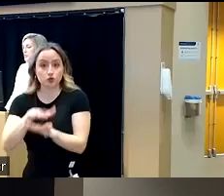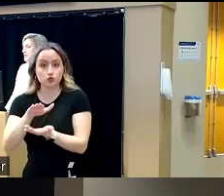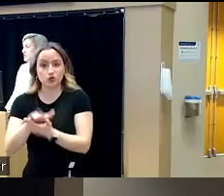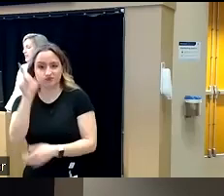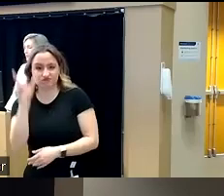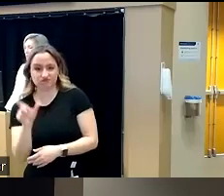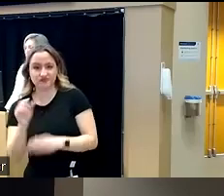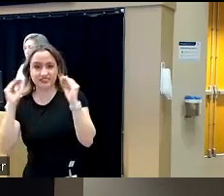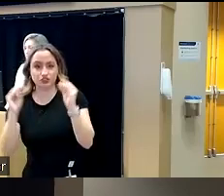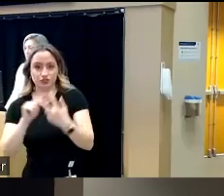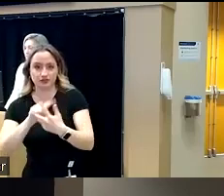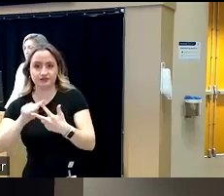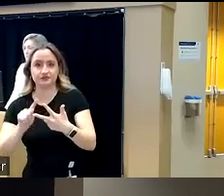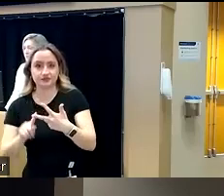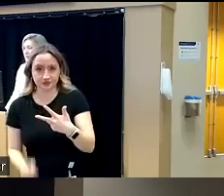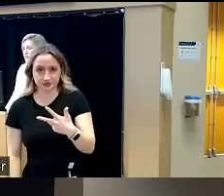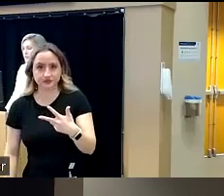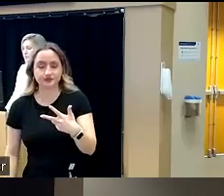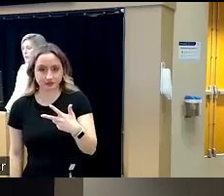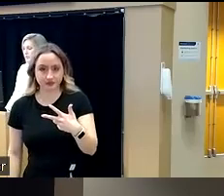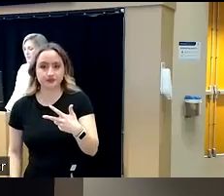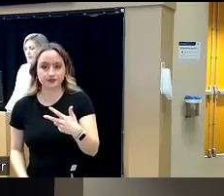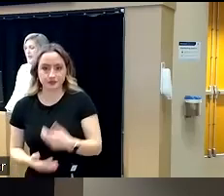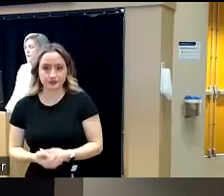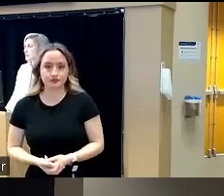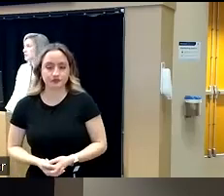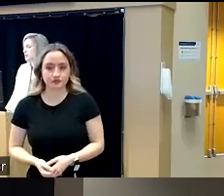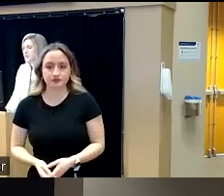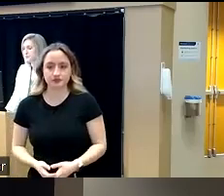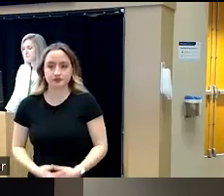will be teaching the advanced ethics counselor internship course and counselor supervision